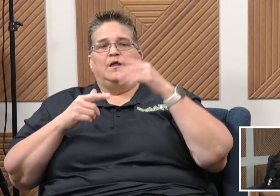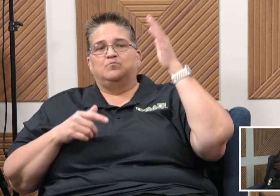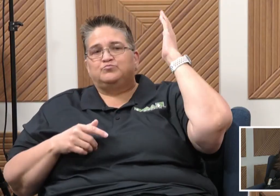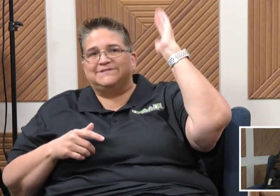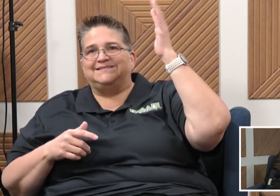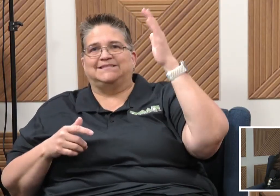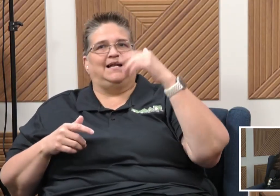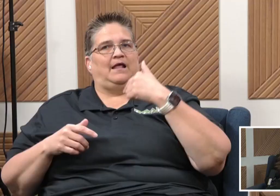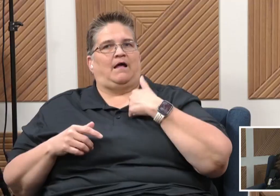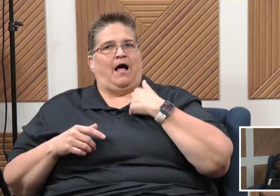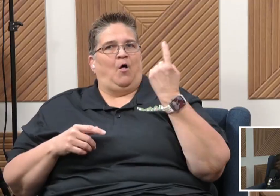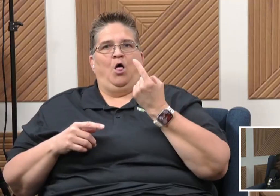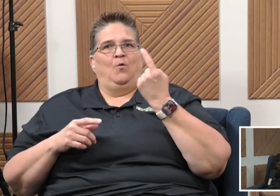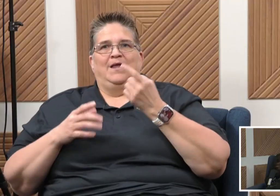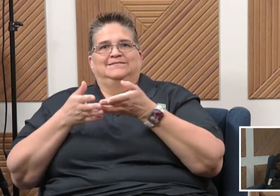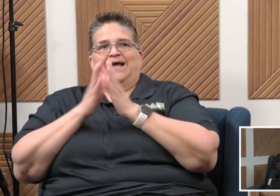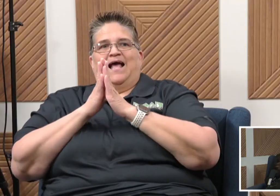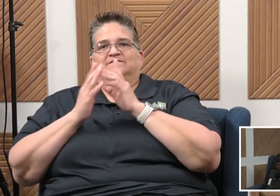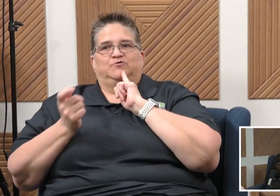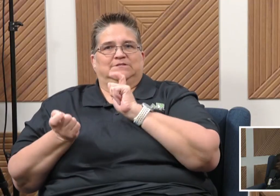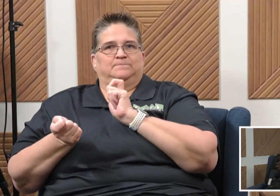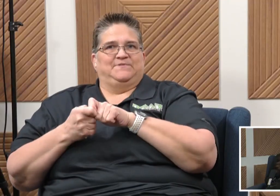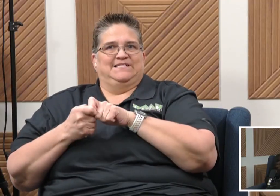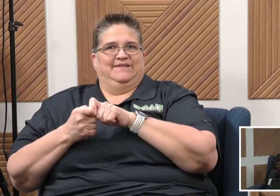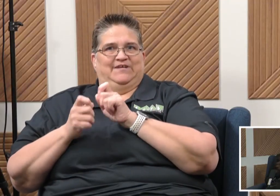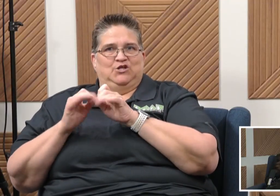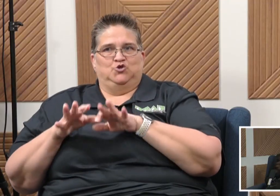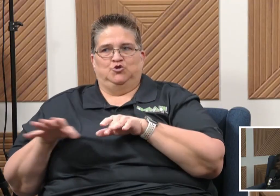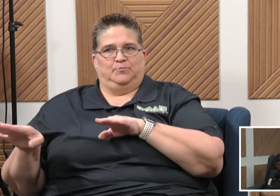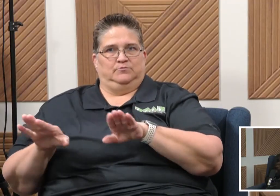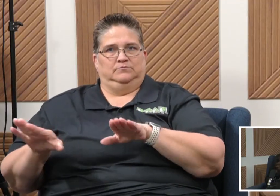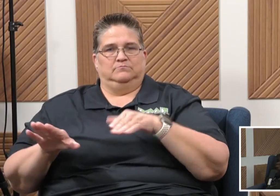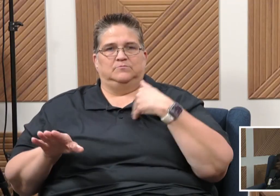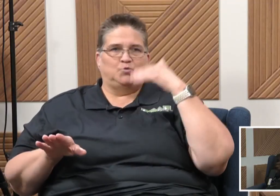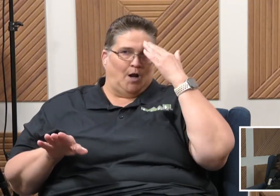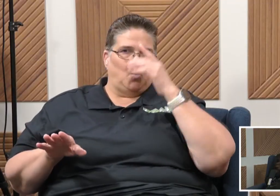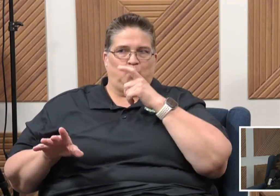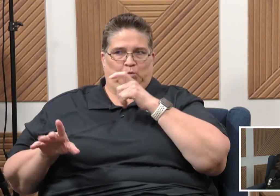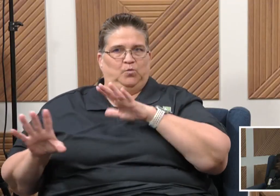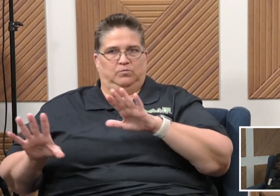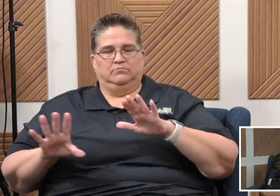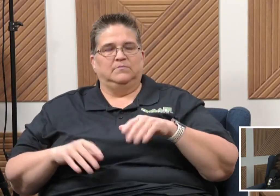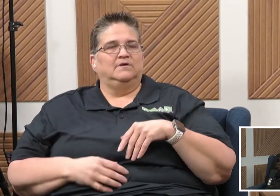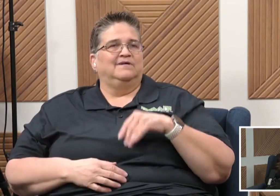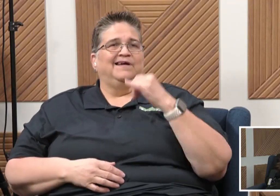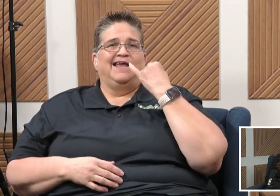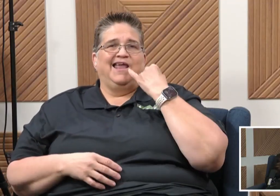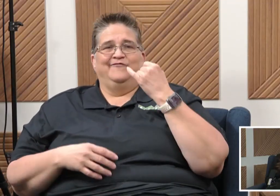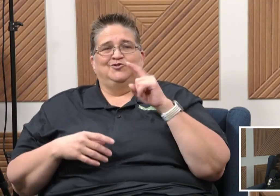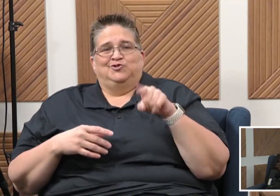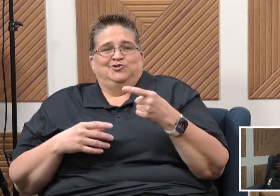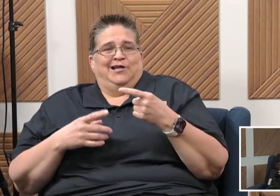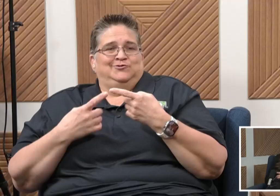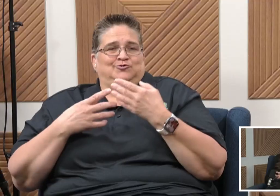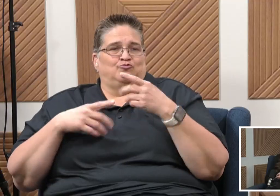Often, whenever we're doing a presentation or something, I always request a specific interpreter that I know who is going to be able to match me well.